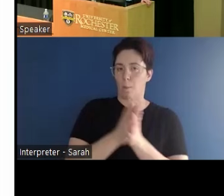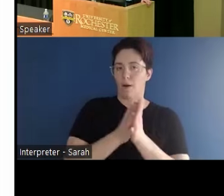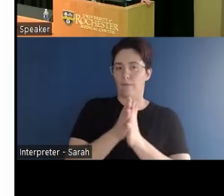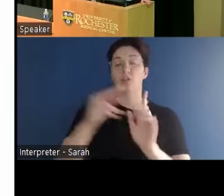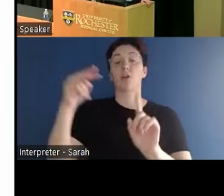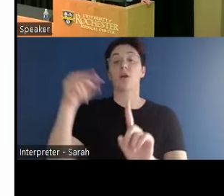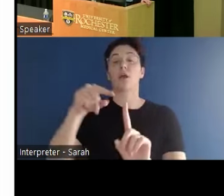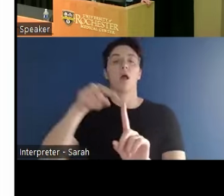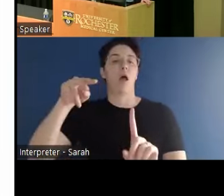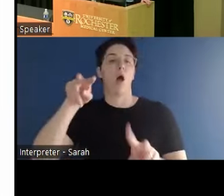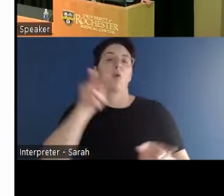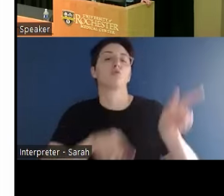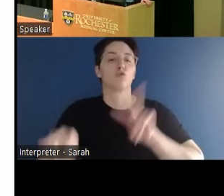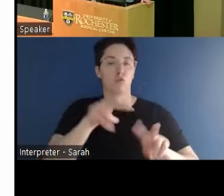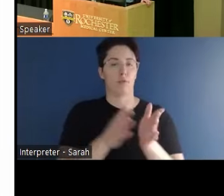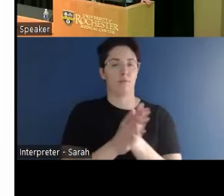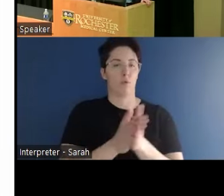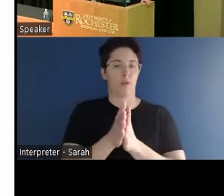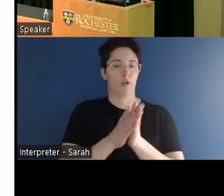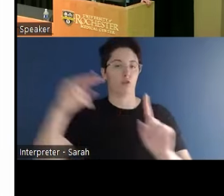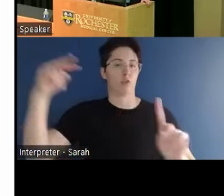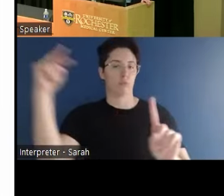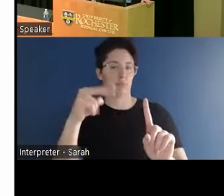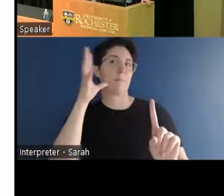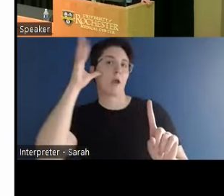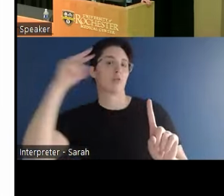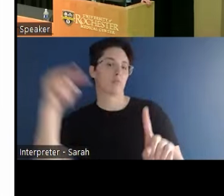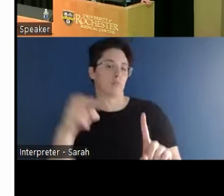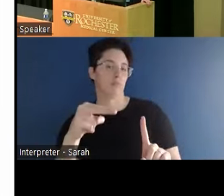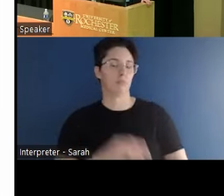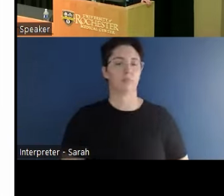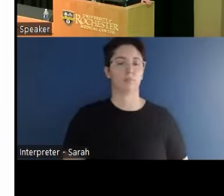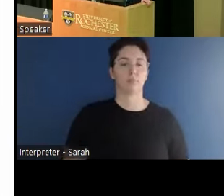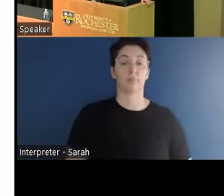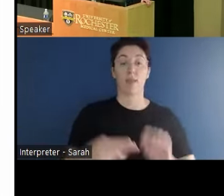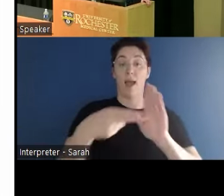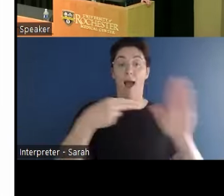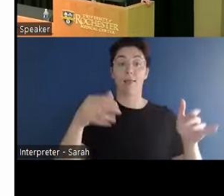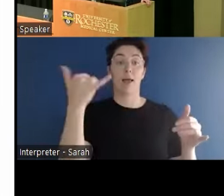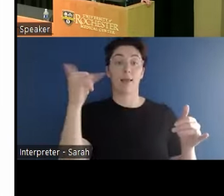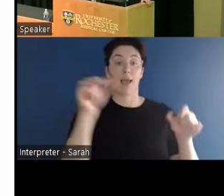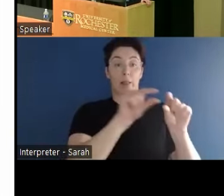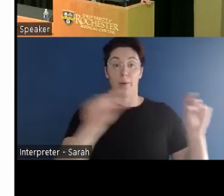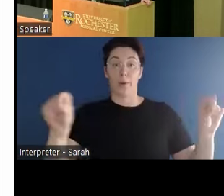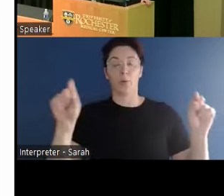motivation because this highlighted piece is something I really feel like we need to emphasize